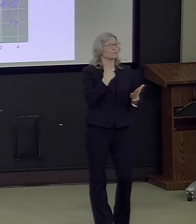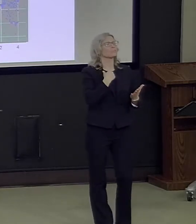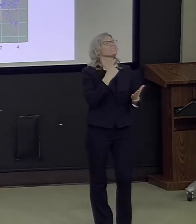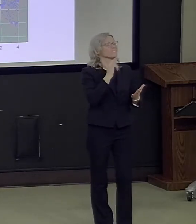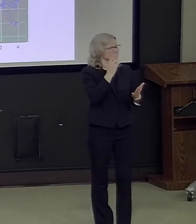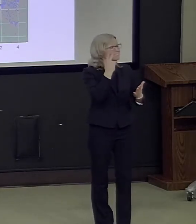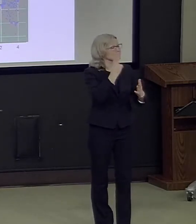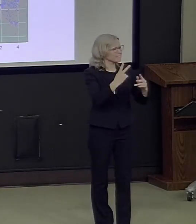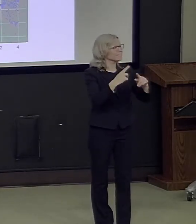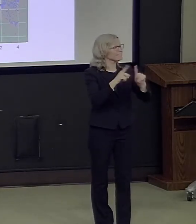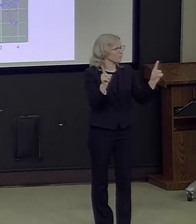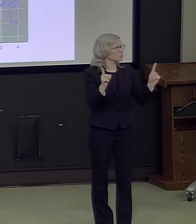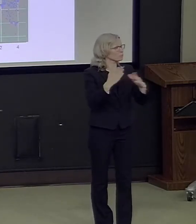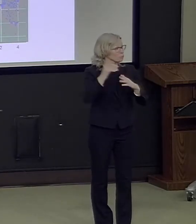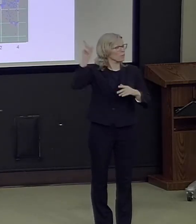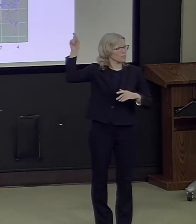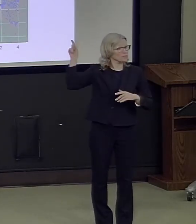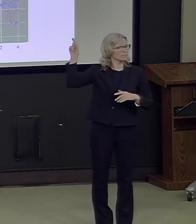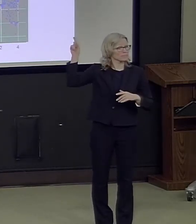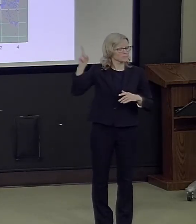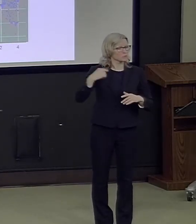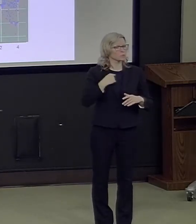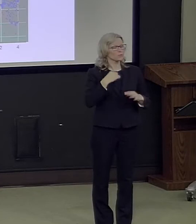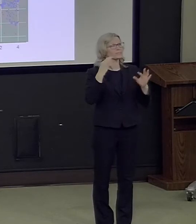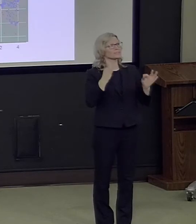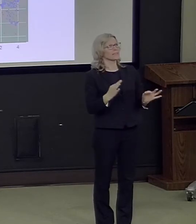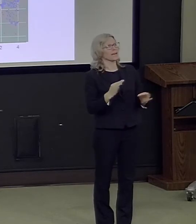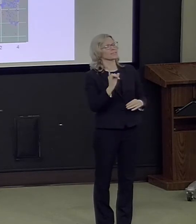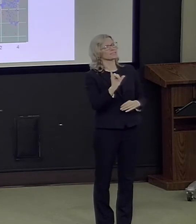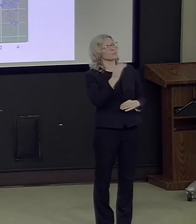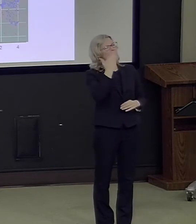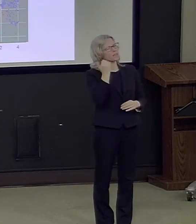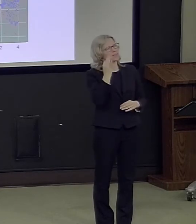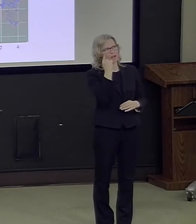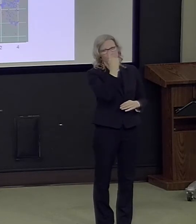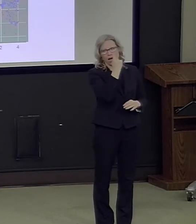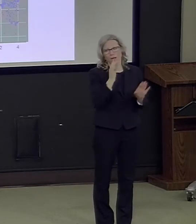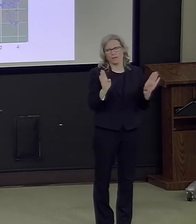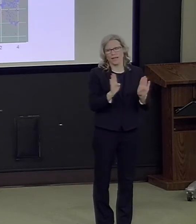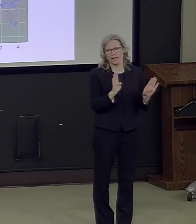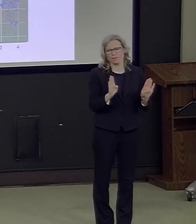we don't conclude that it was due to eye behavior. We conclude that it was due to the brain.